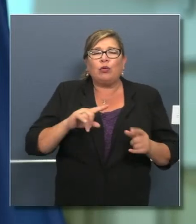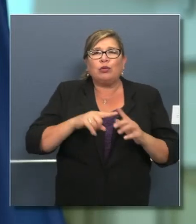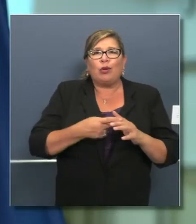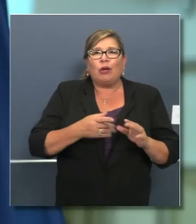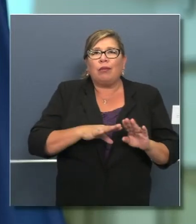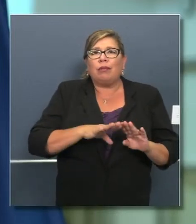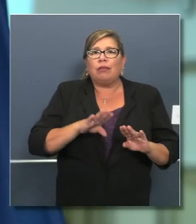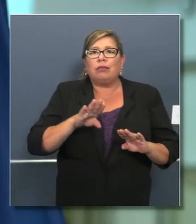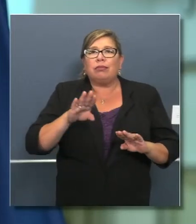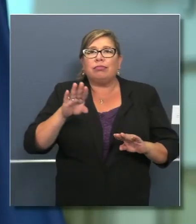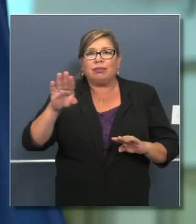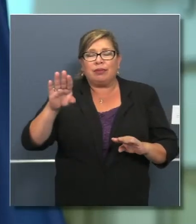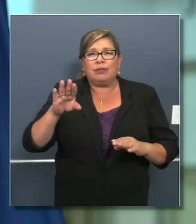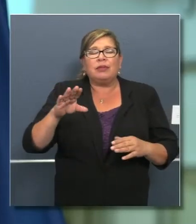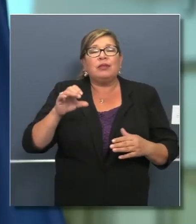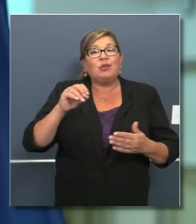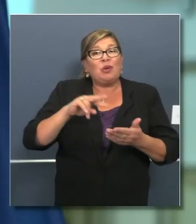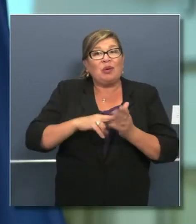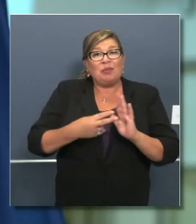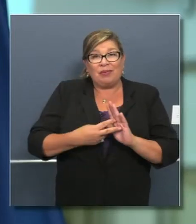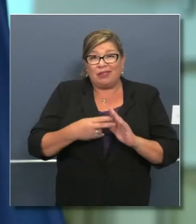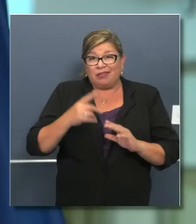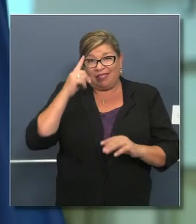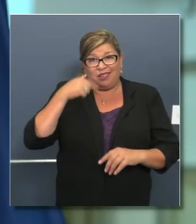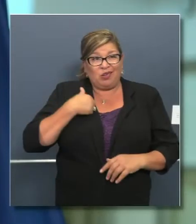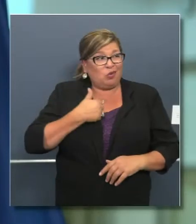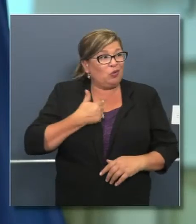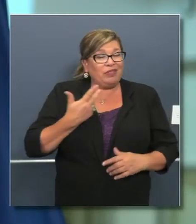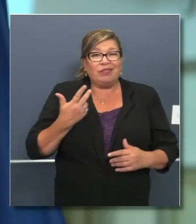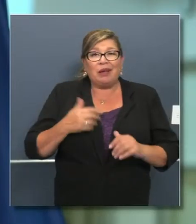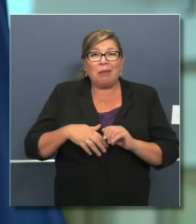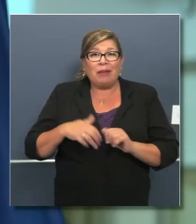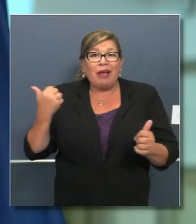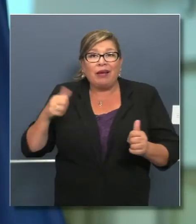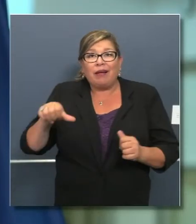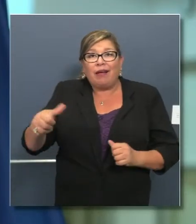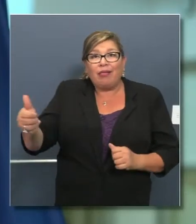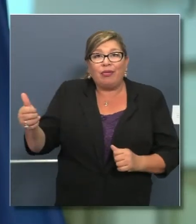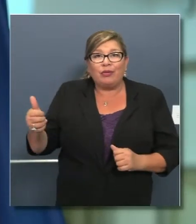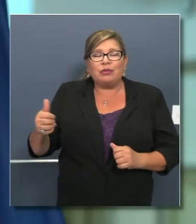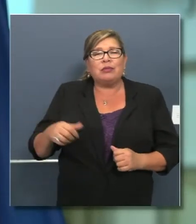wear a mask and the politicization of that is that also playing into why we're seeing the numbers